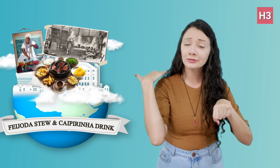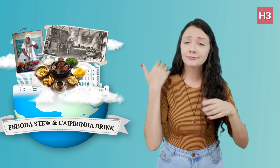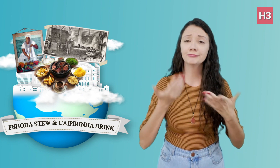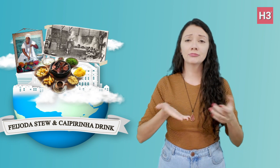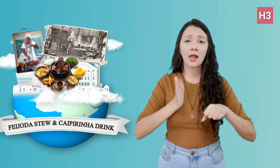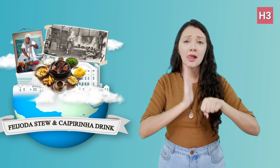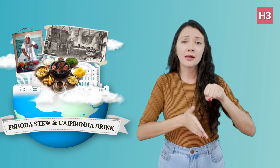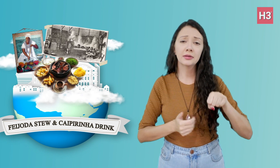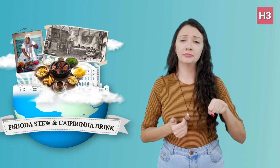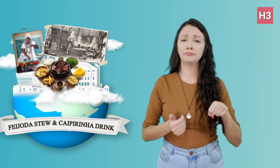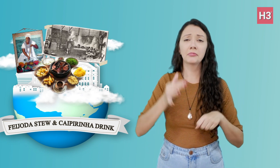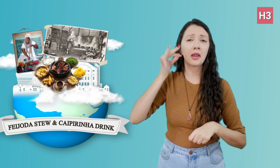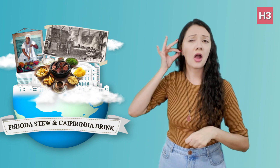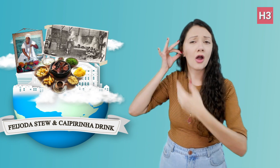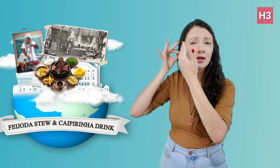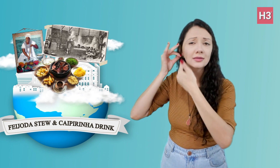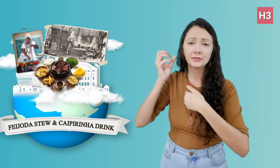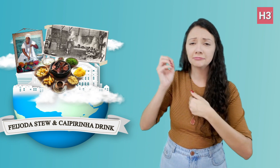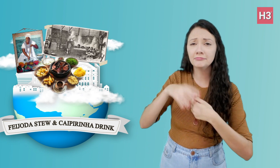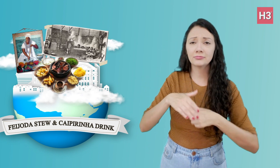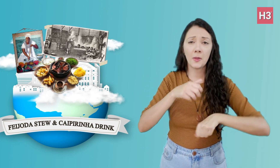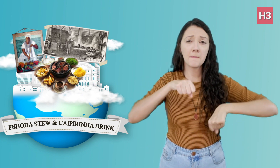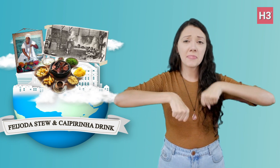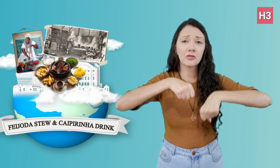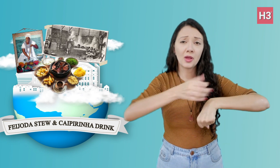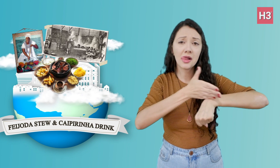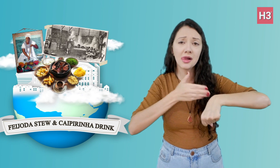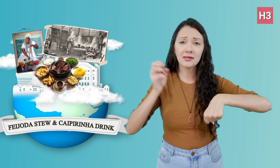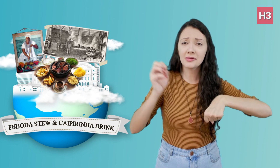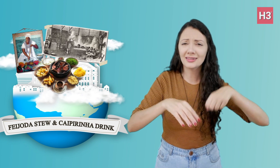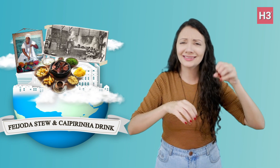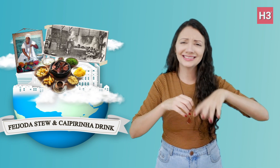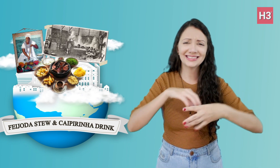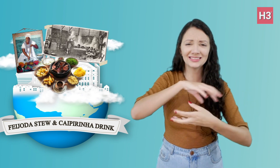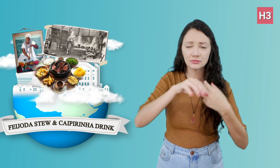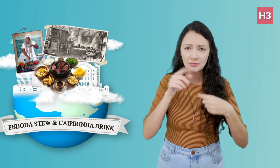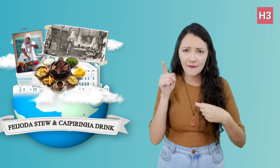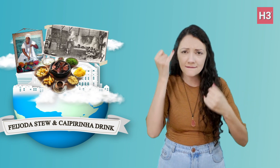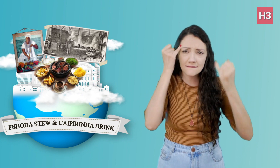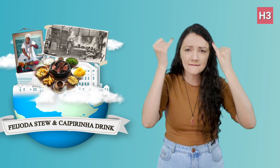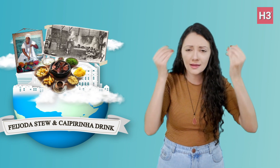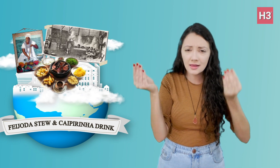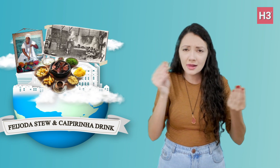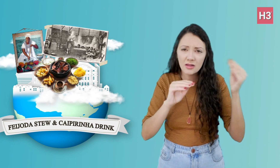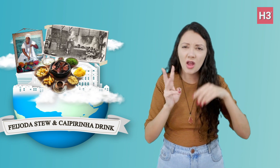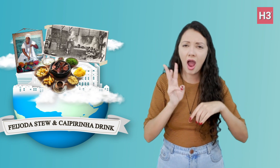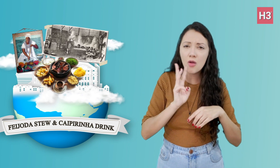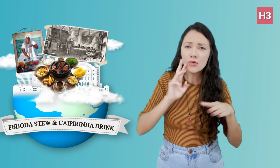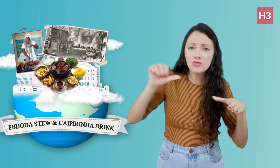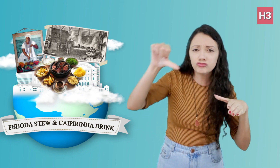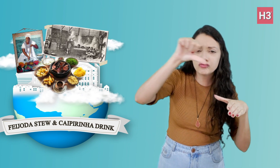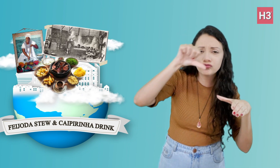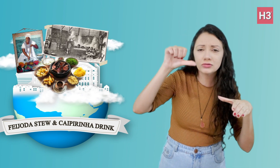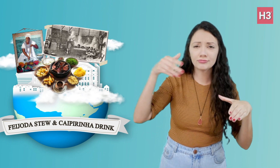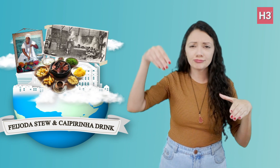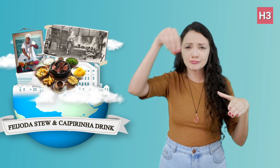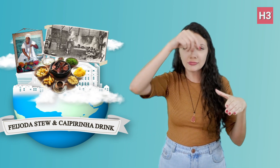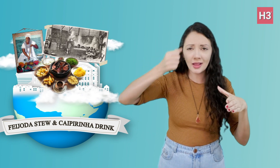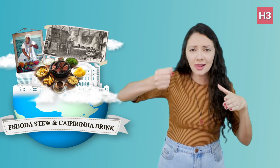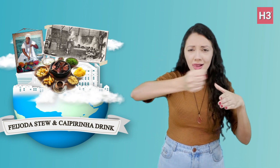The slaves would cook them with beans and then add water, salt and peppers.